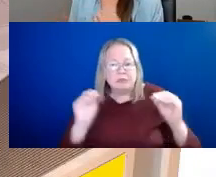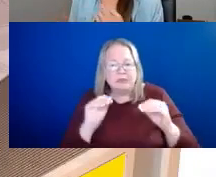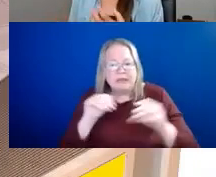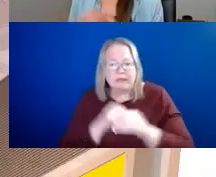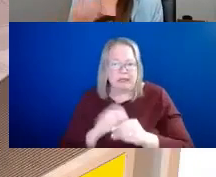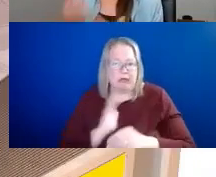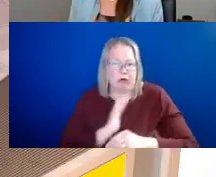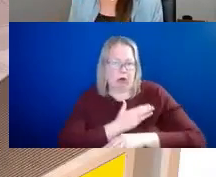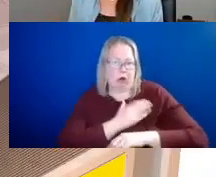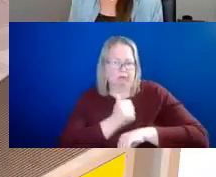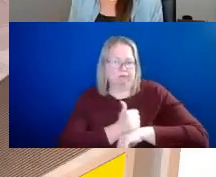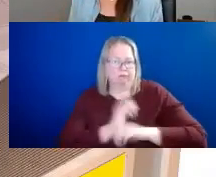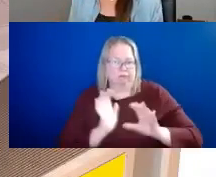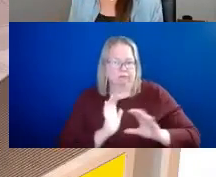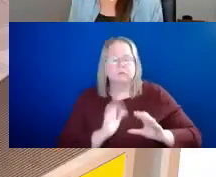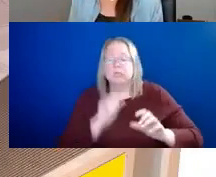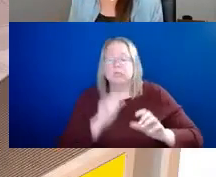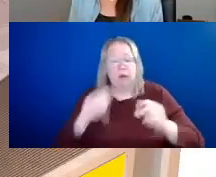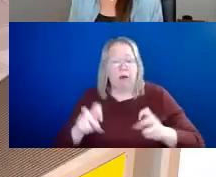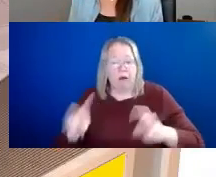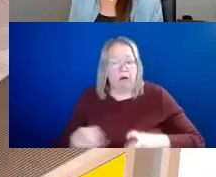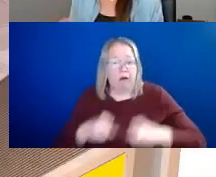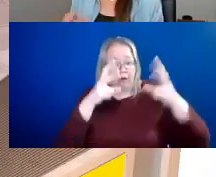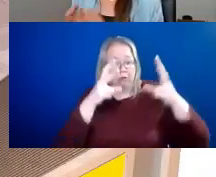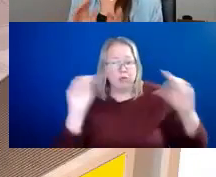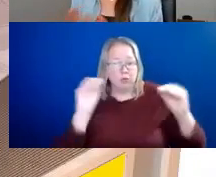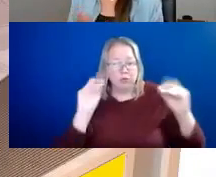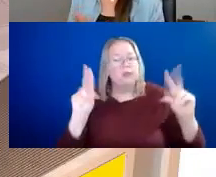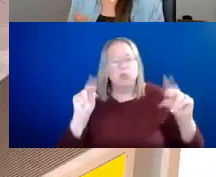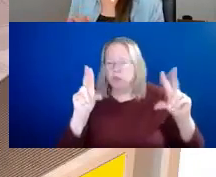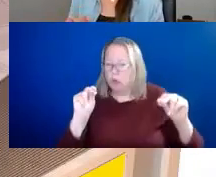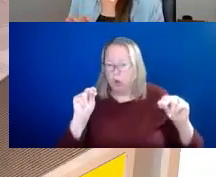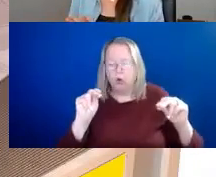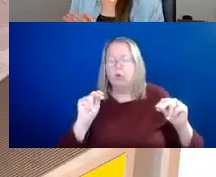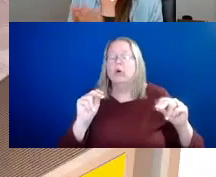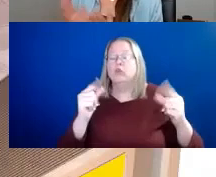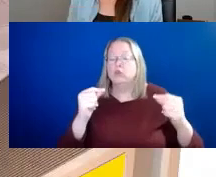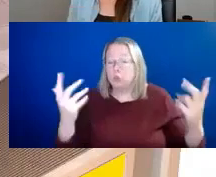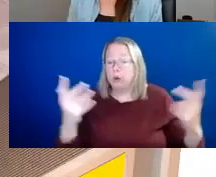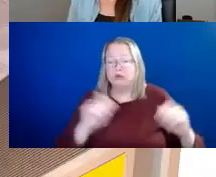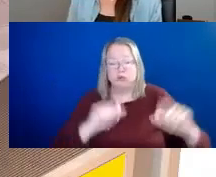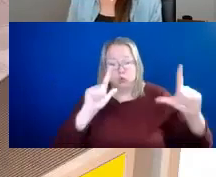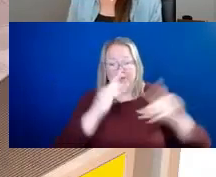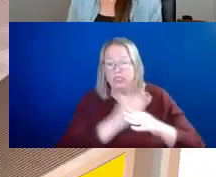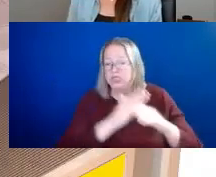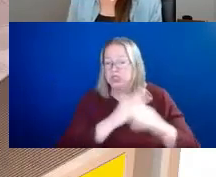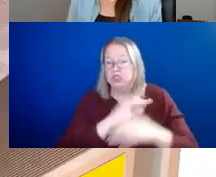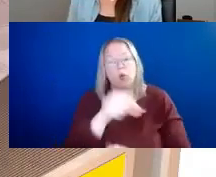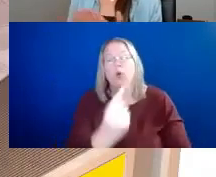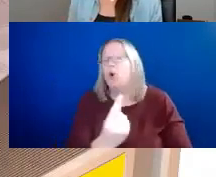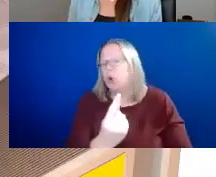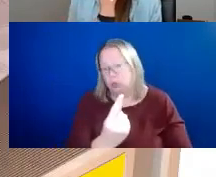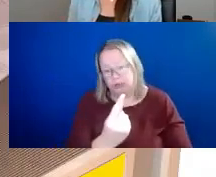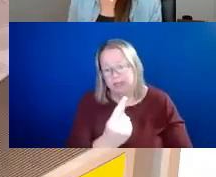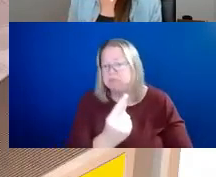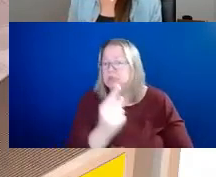12:57:00 . You're simply sharing your screen. 12:57:04 So use whatever modality you're